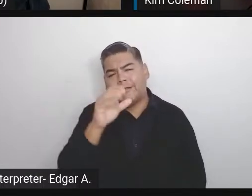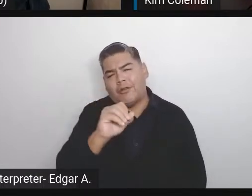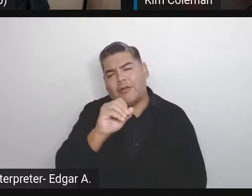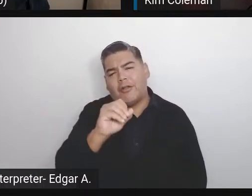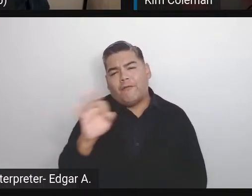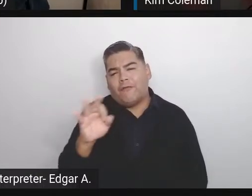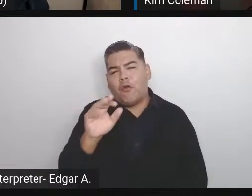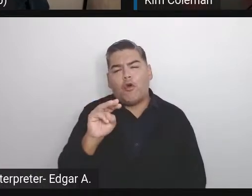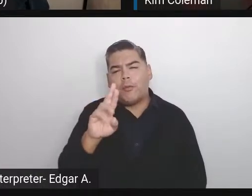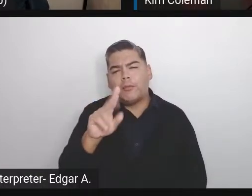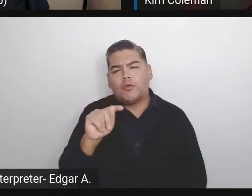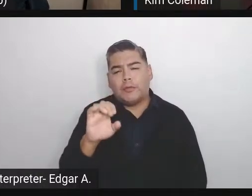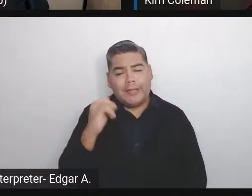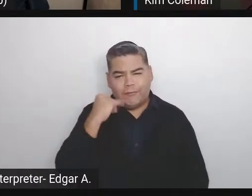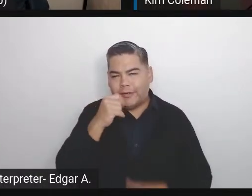≫: For sure.